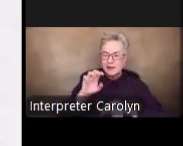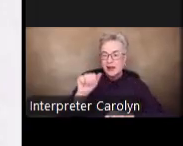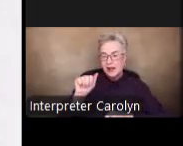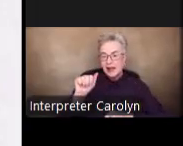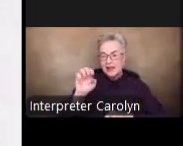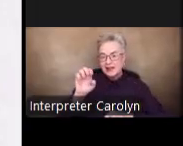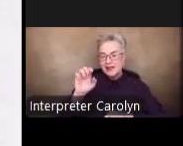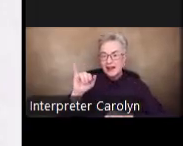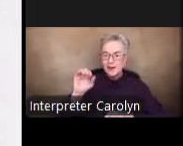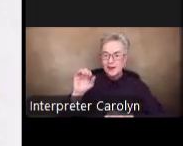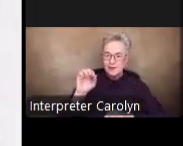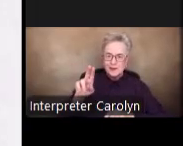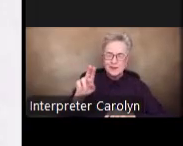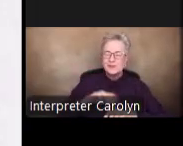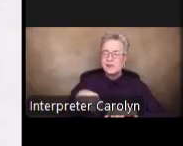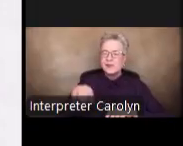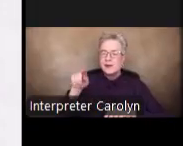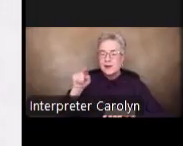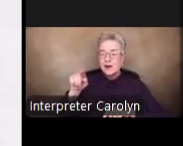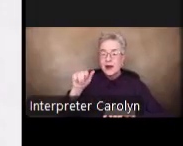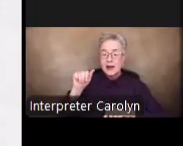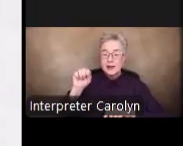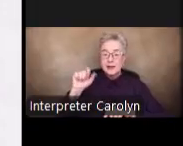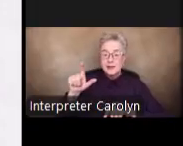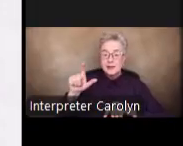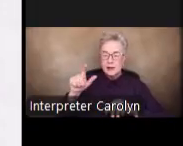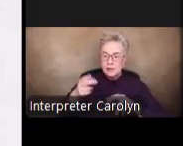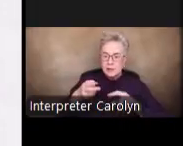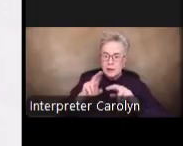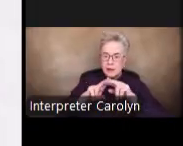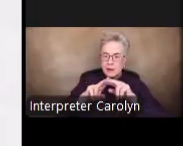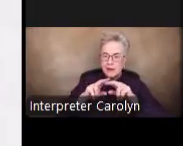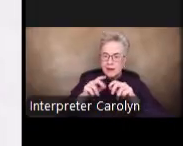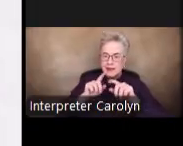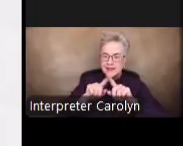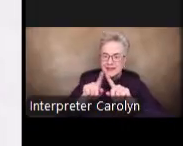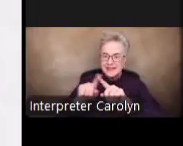For sign language, the child may expand hand shapes, movements and sign forms,